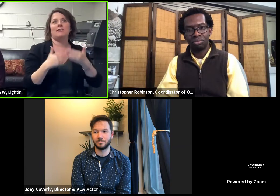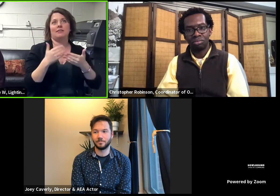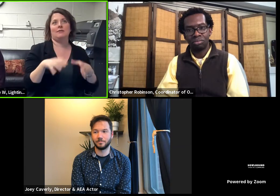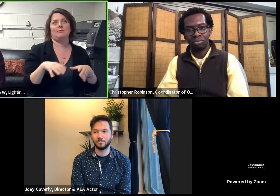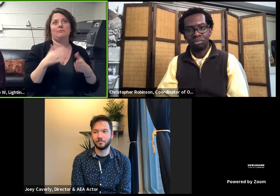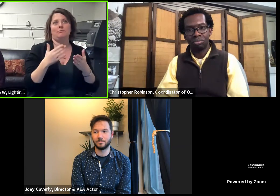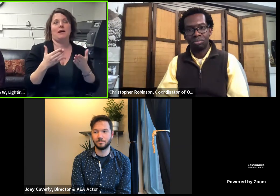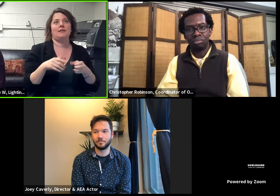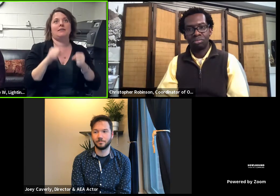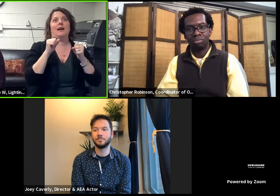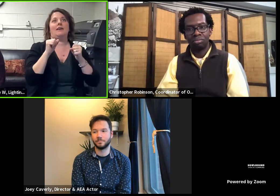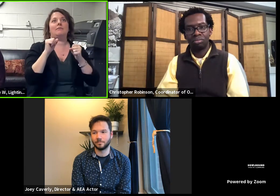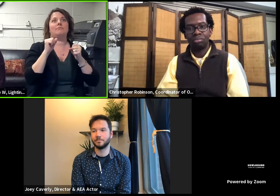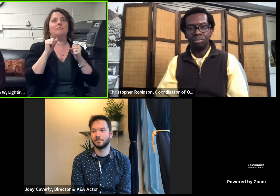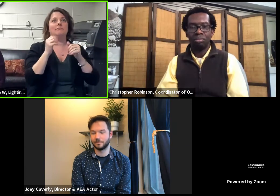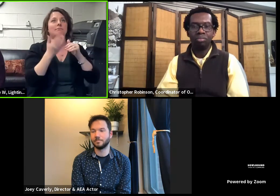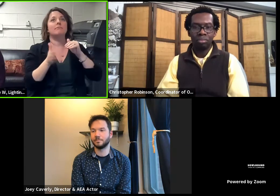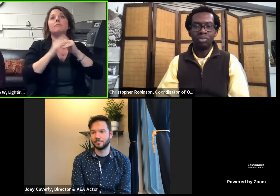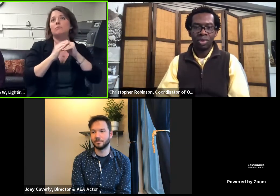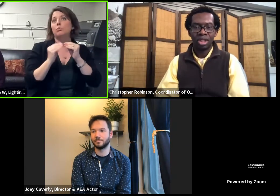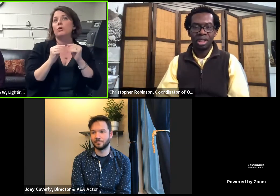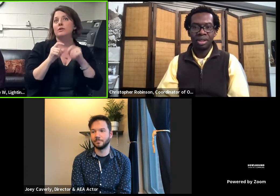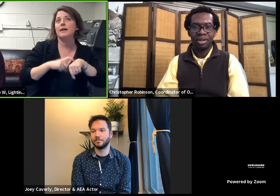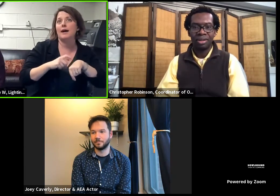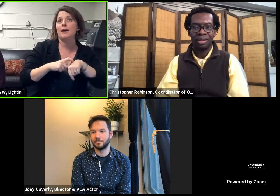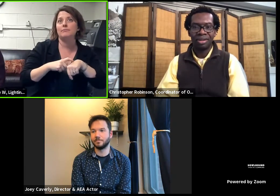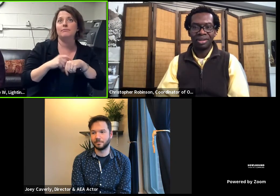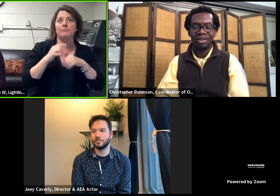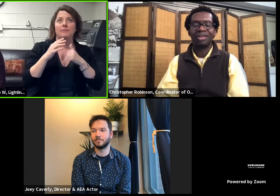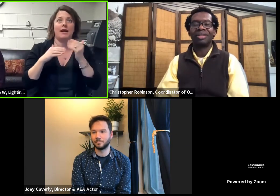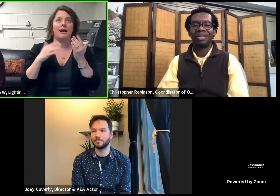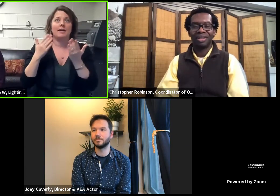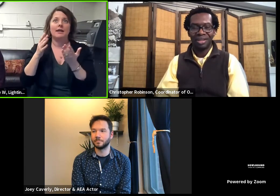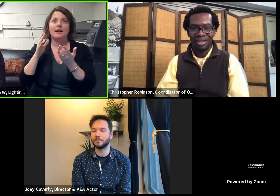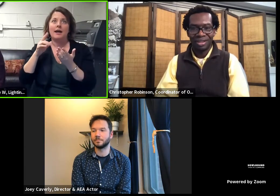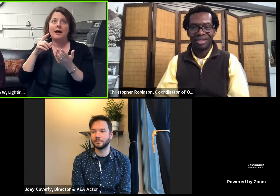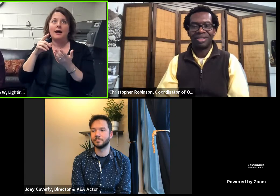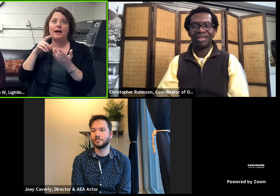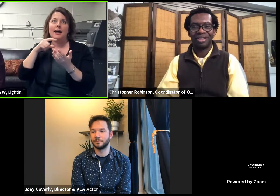you know, that's all part of the process, all those steps of communication, and it does require additional time.